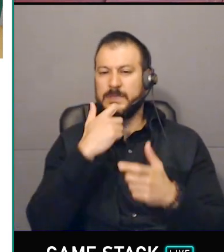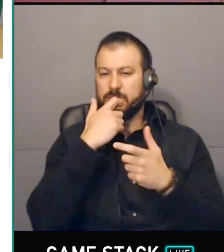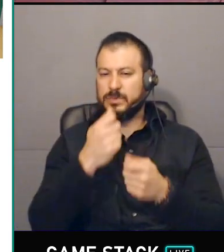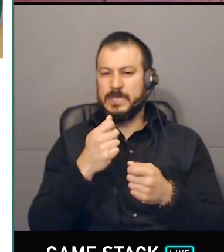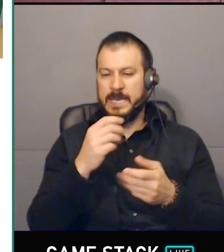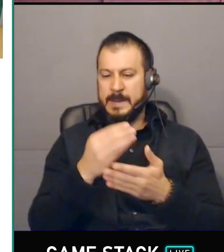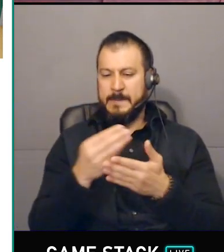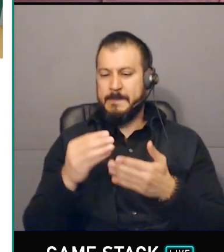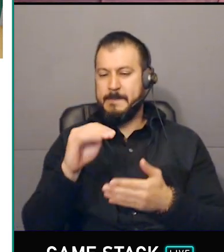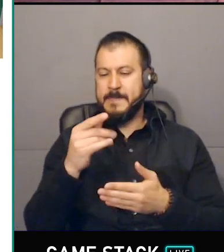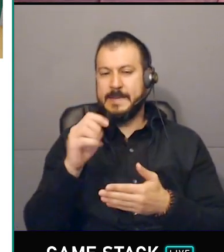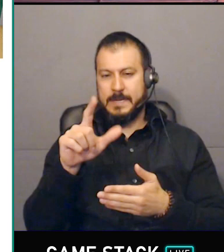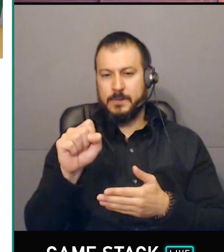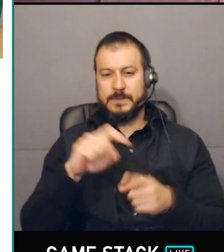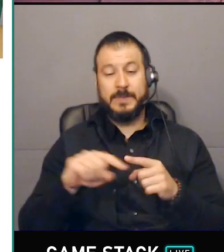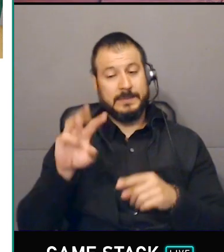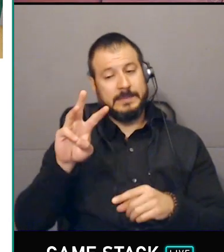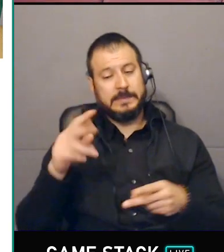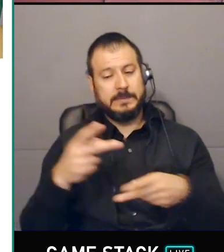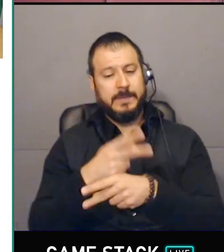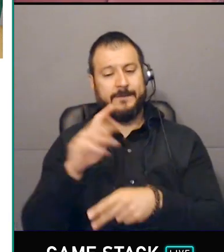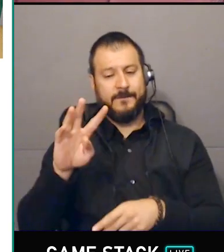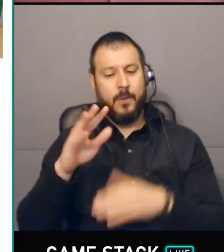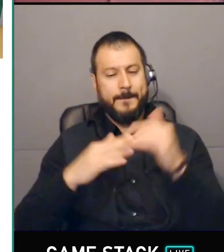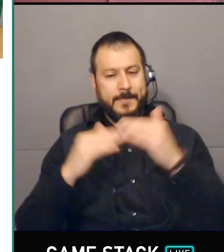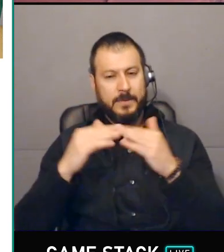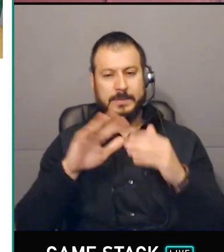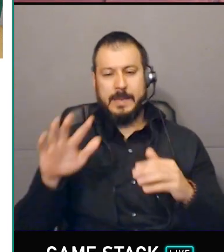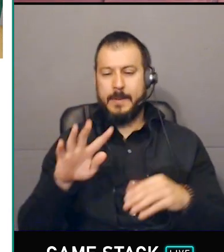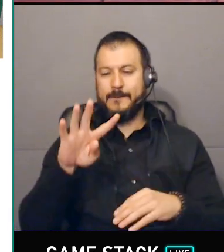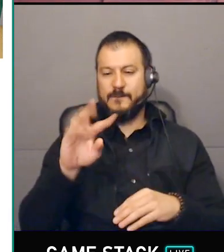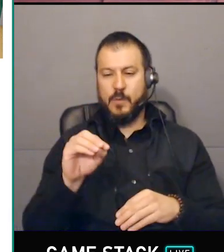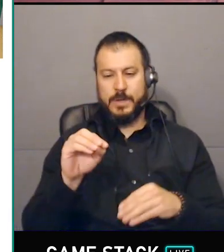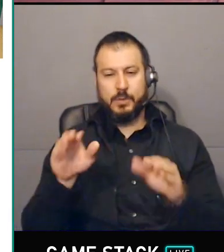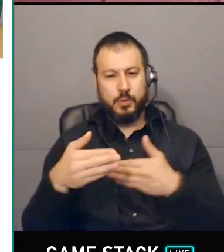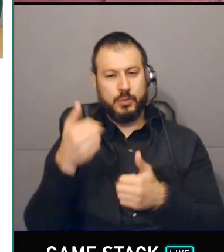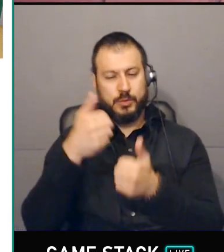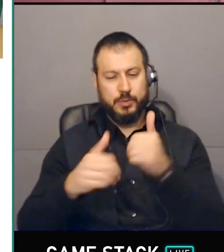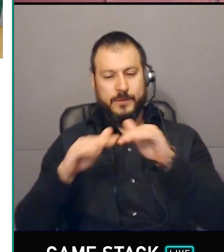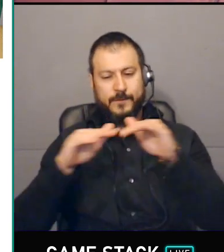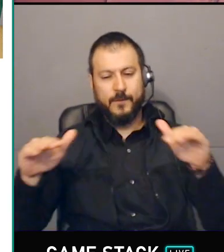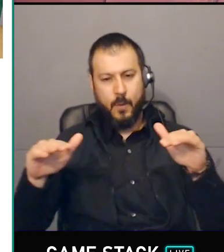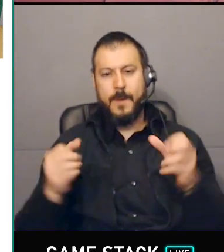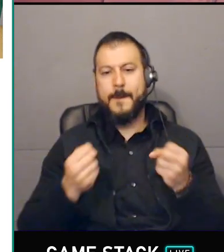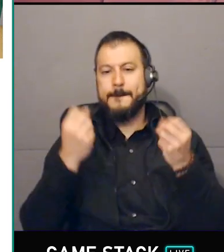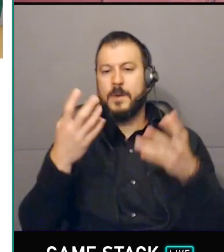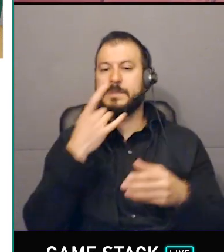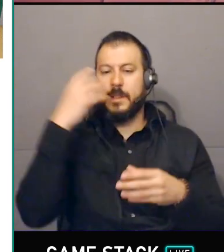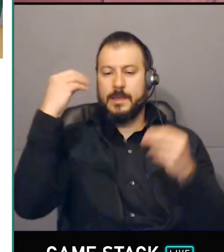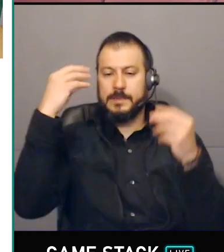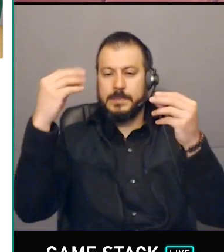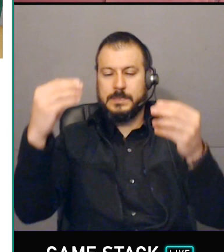but it is a six-floor building with about 40 rooms per floor and multiple lights in each room.